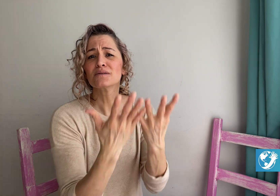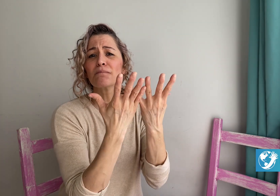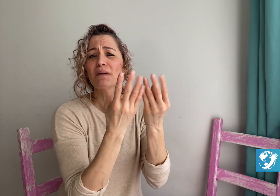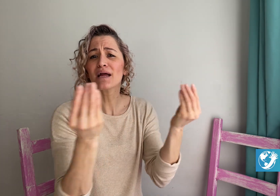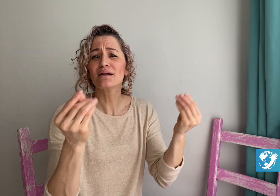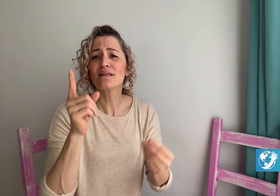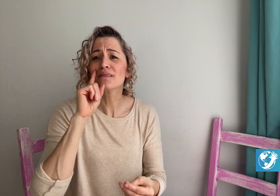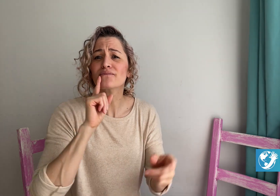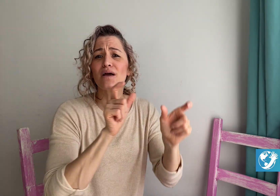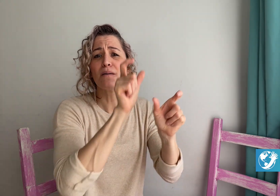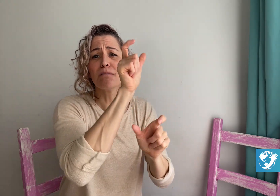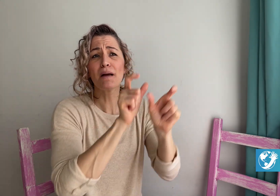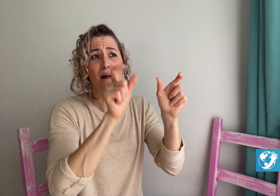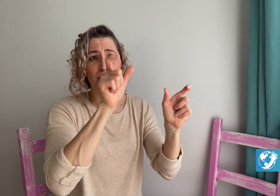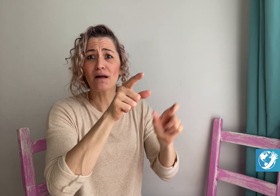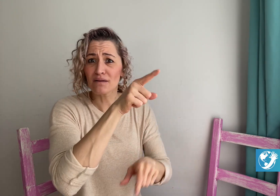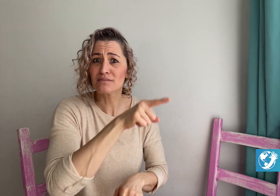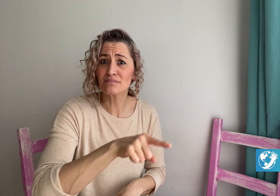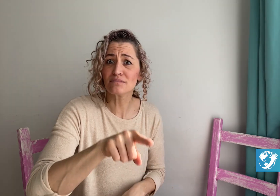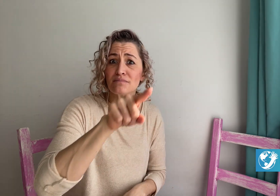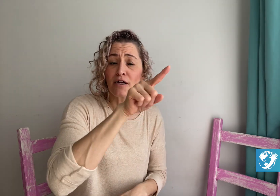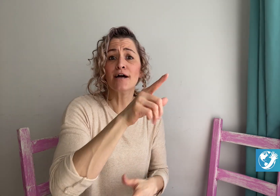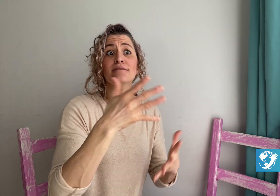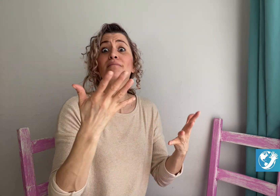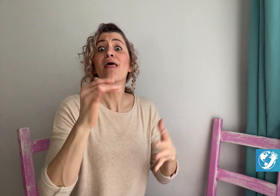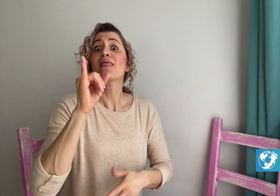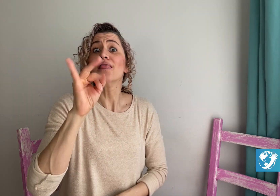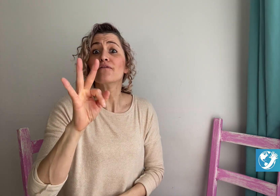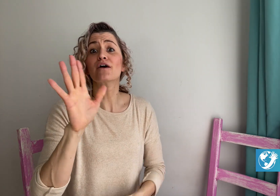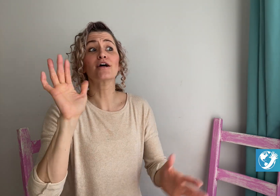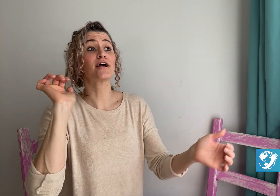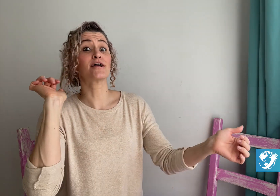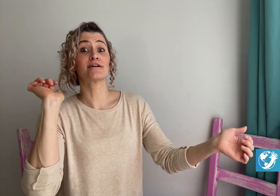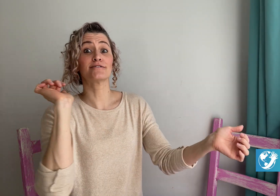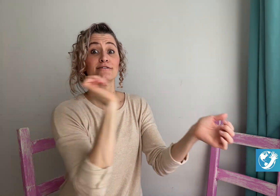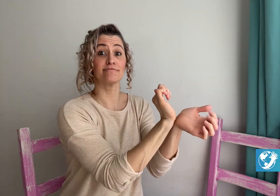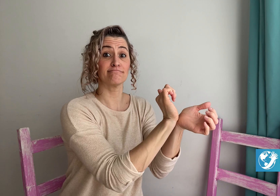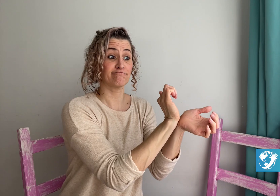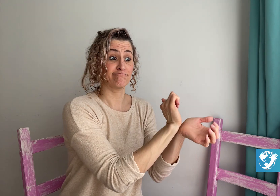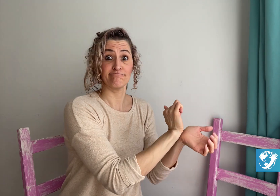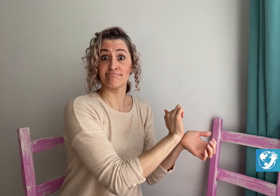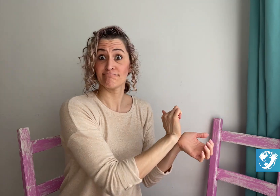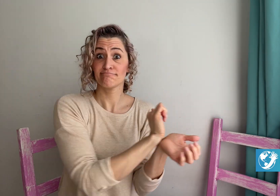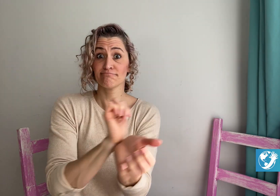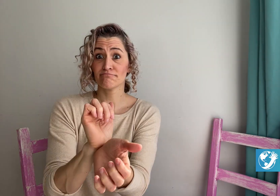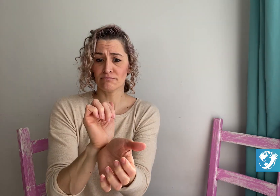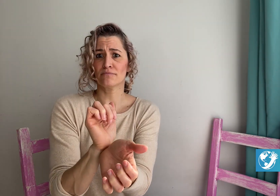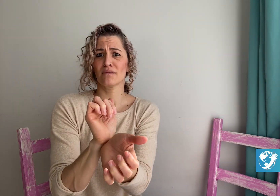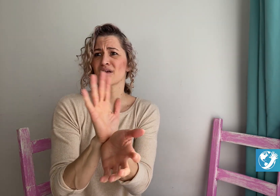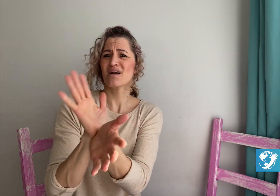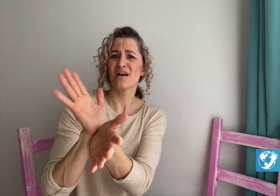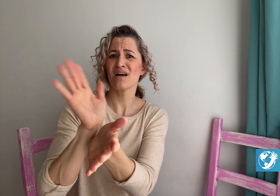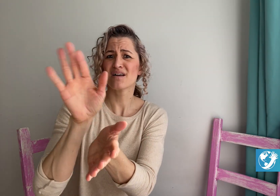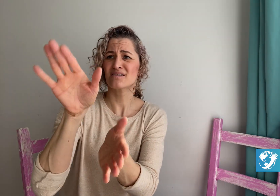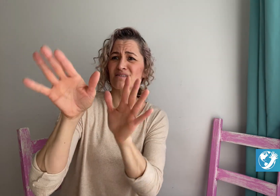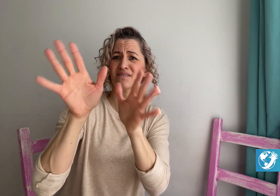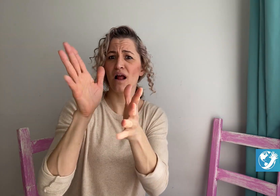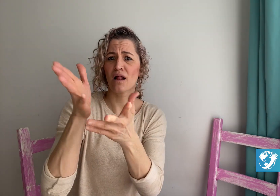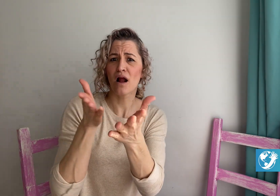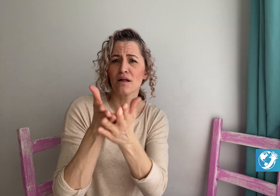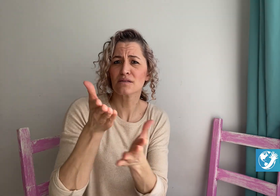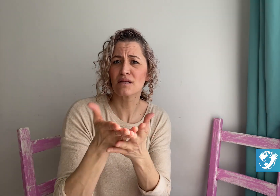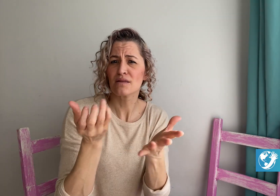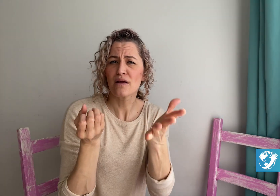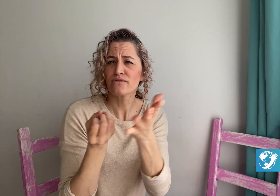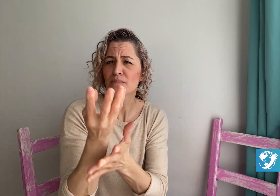Many Deaf people struggle with accessing information while